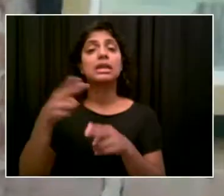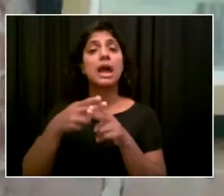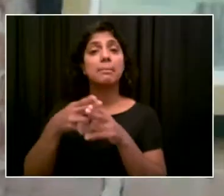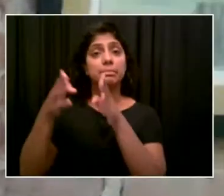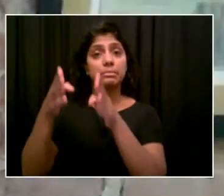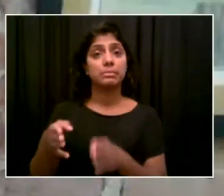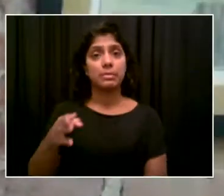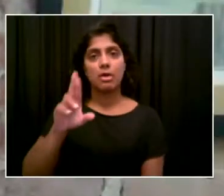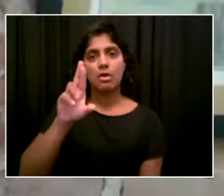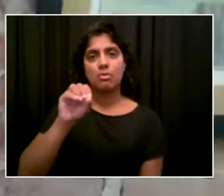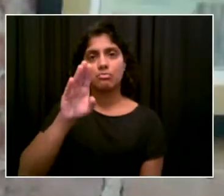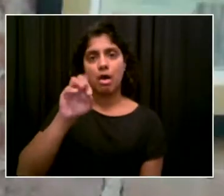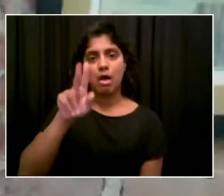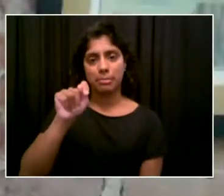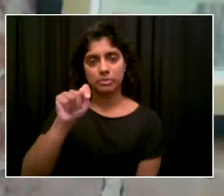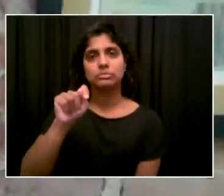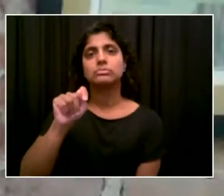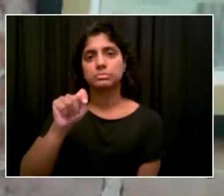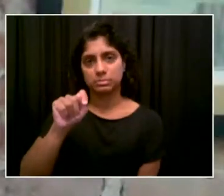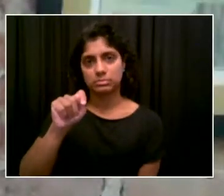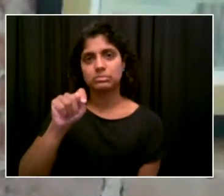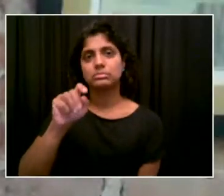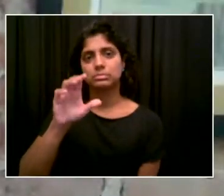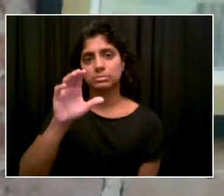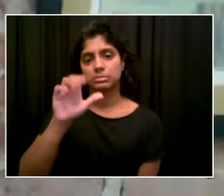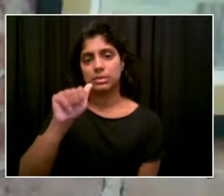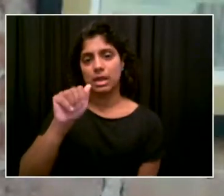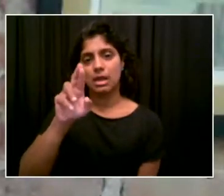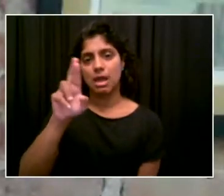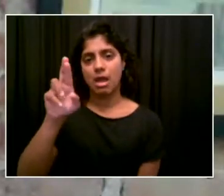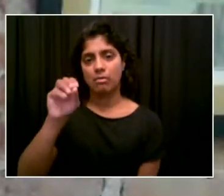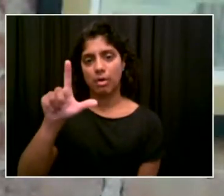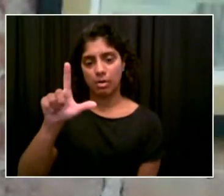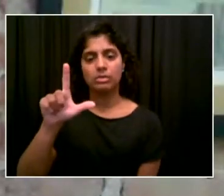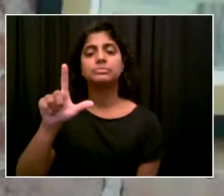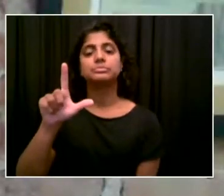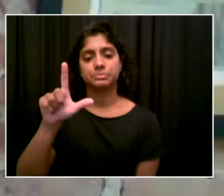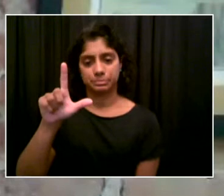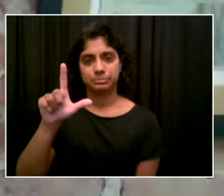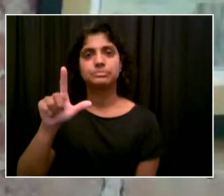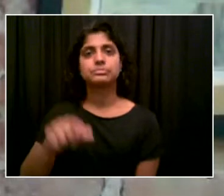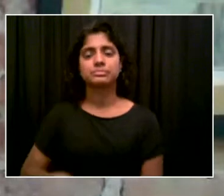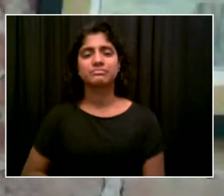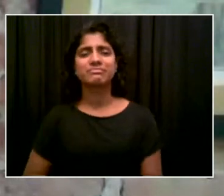ASSEMBLY MEMBER ROBERT CAROL. THANK YOU SO MUCH MR. MAYOR